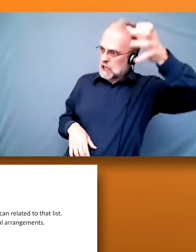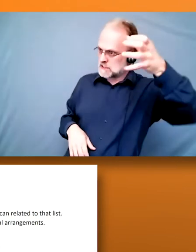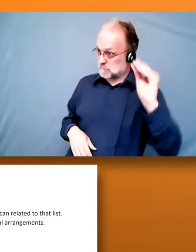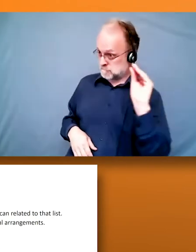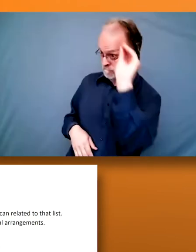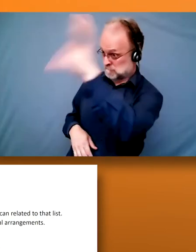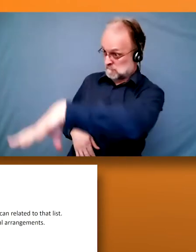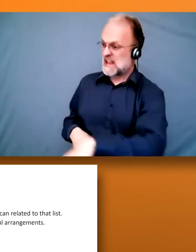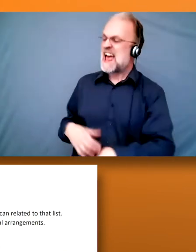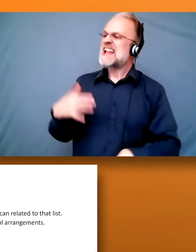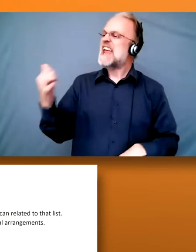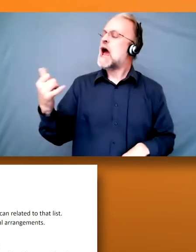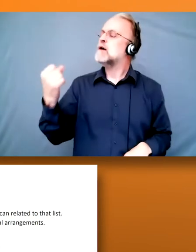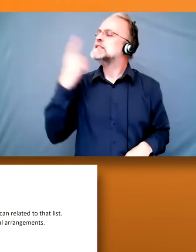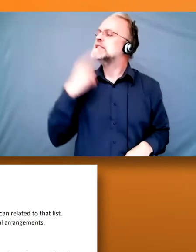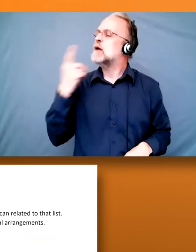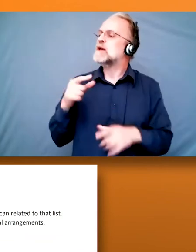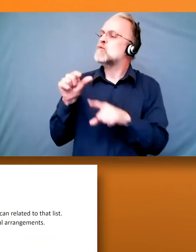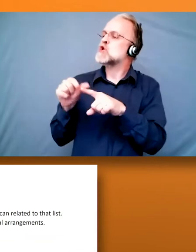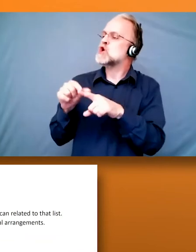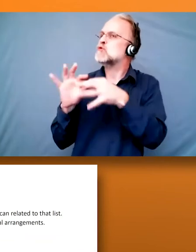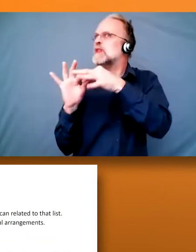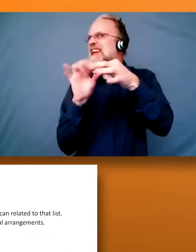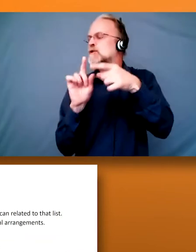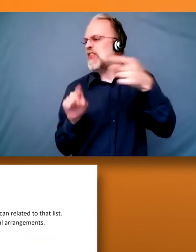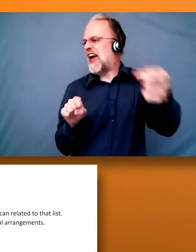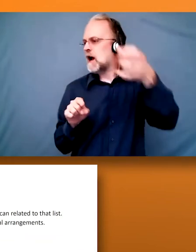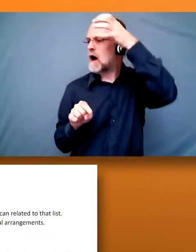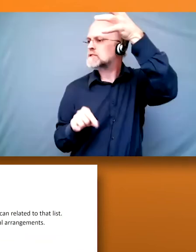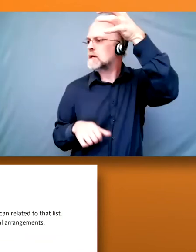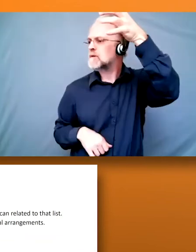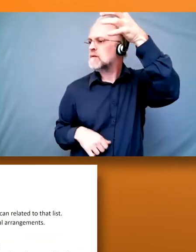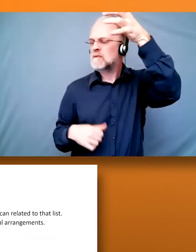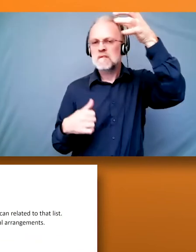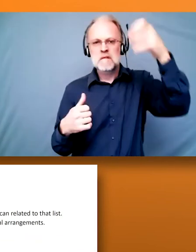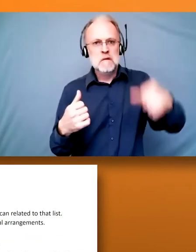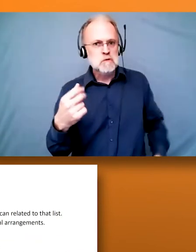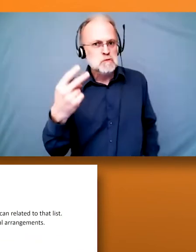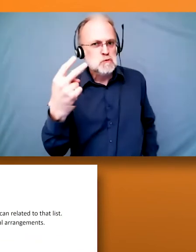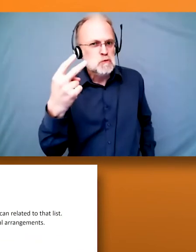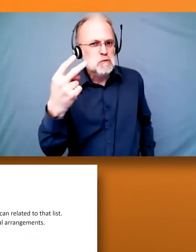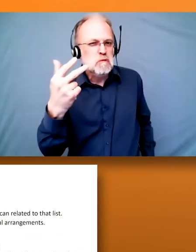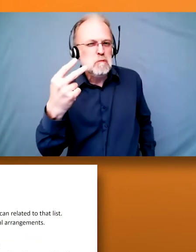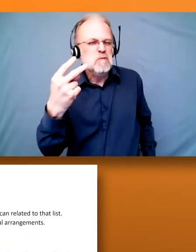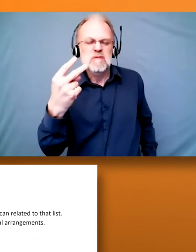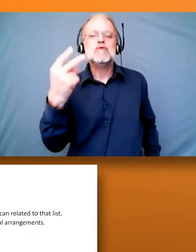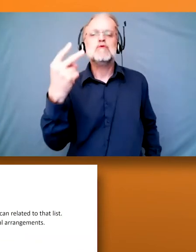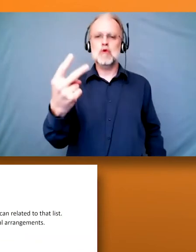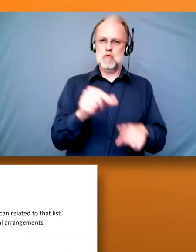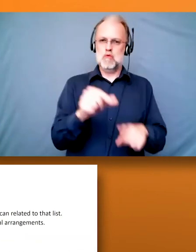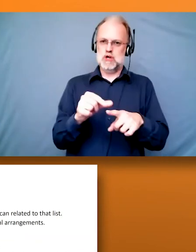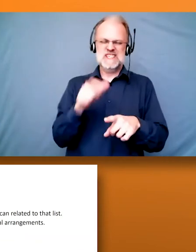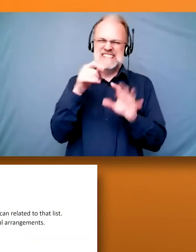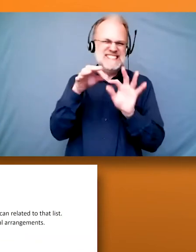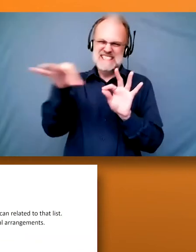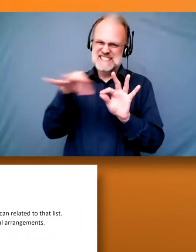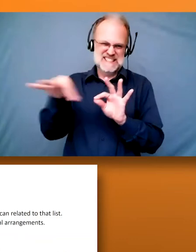related to that concept. So just words, doesn't have to be phrases. I mean, could be two words if they have to, but typically just words.